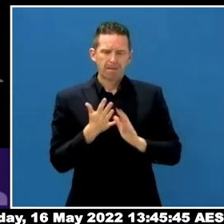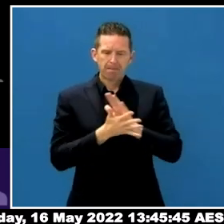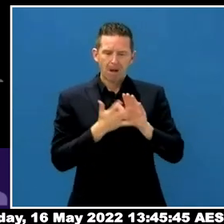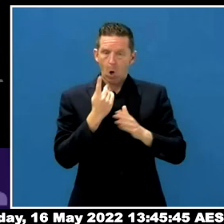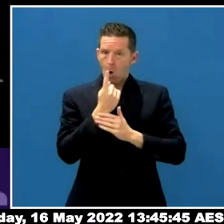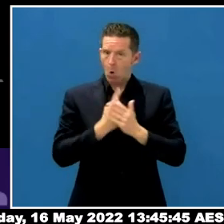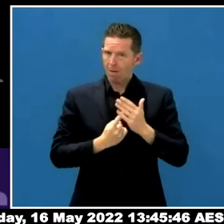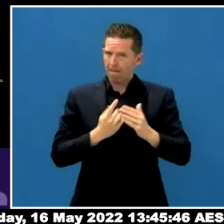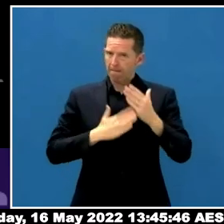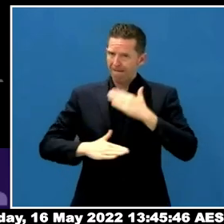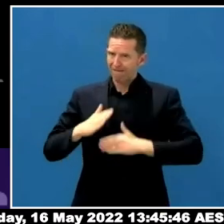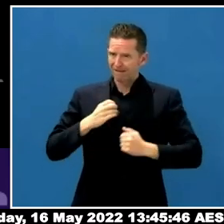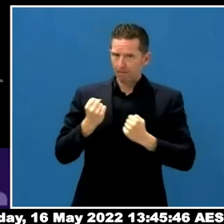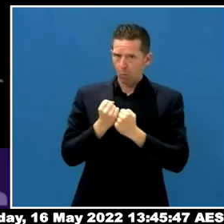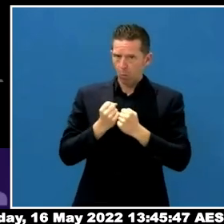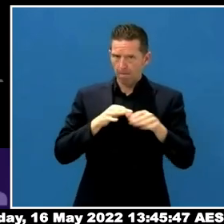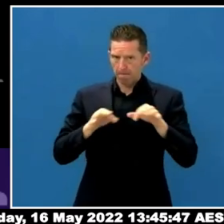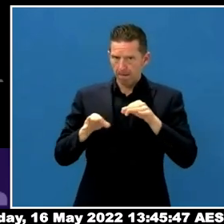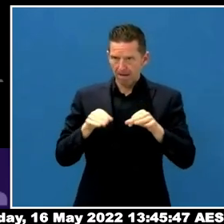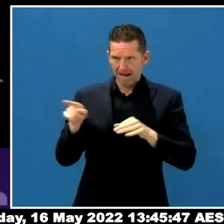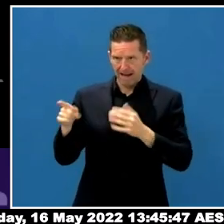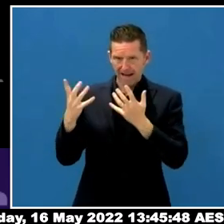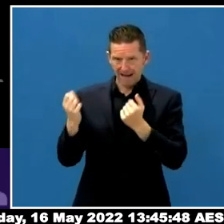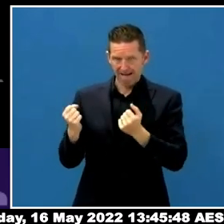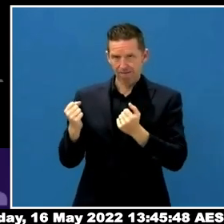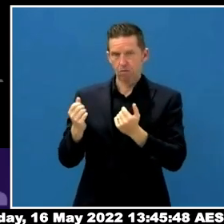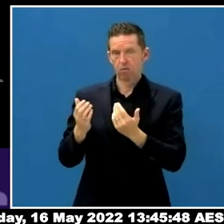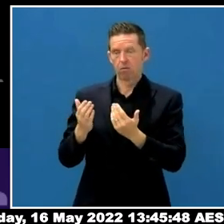that which had been provided by you when he transitioned from school?